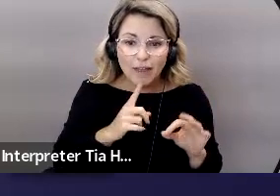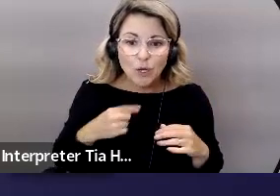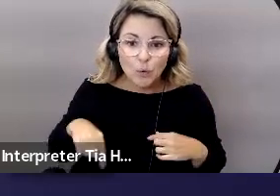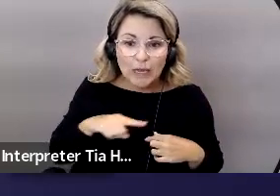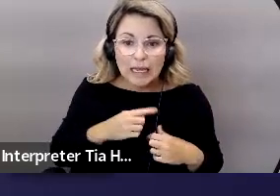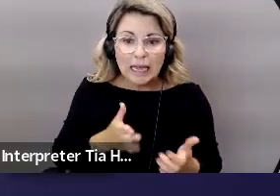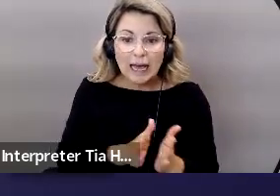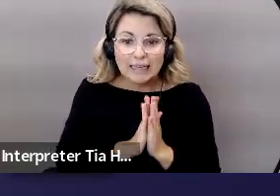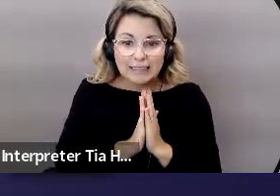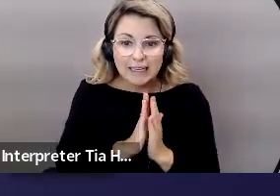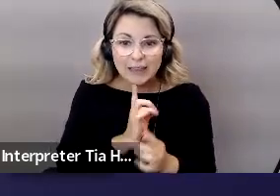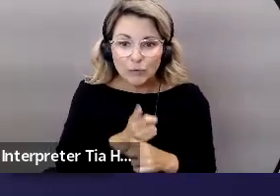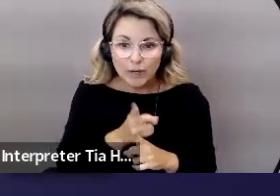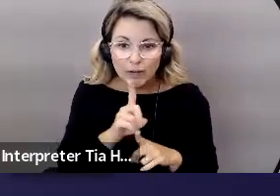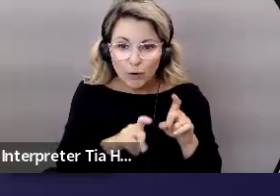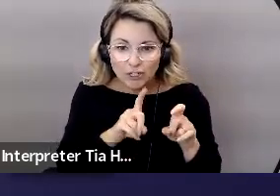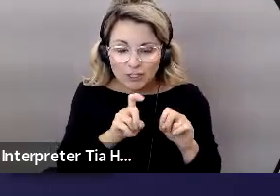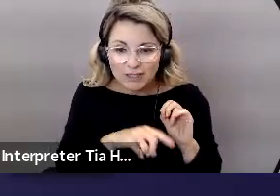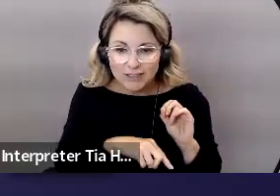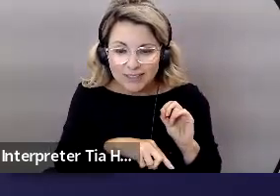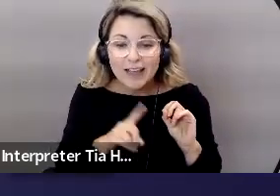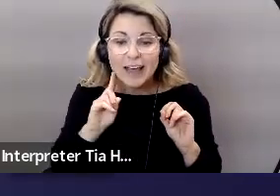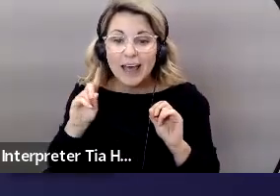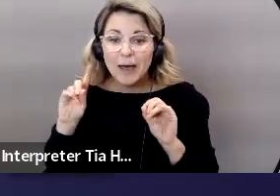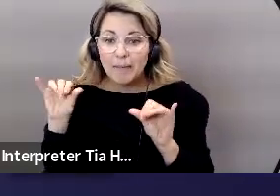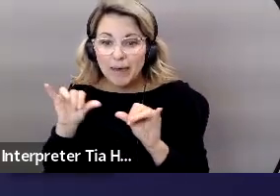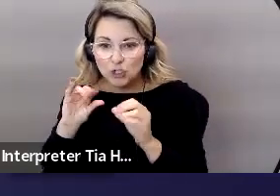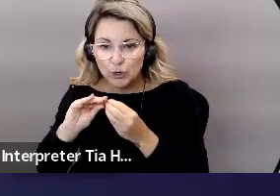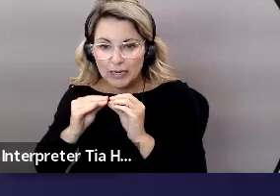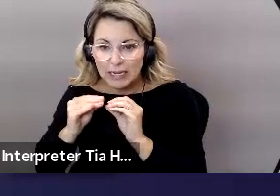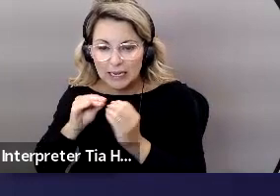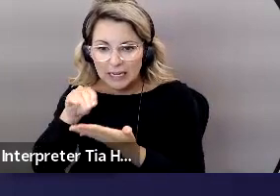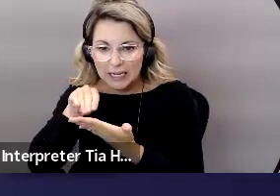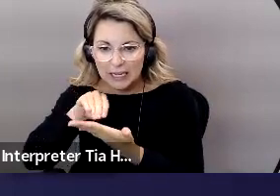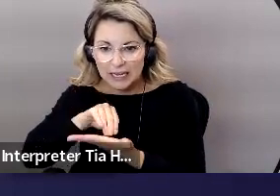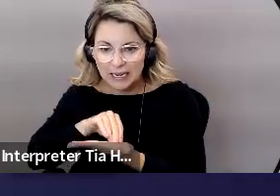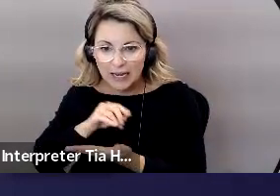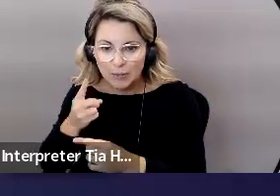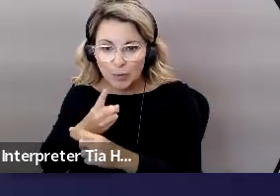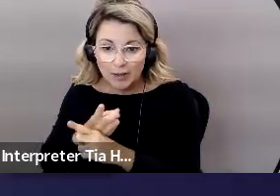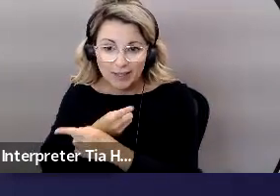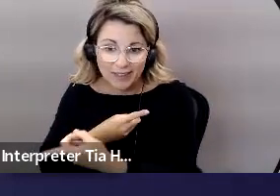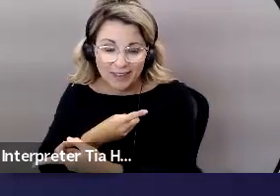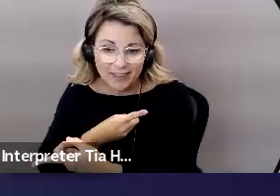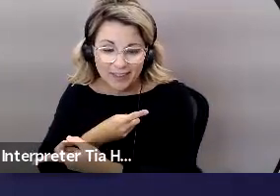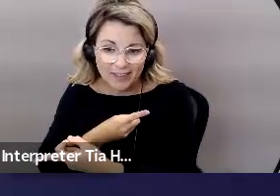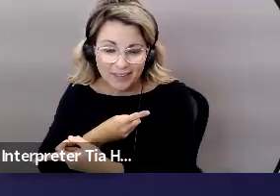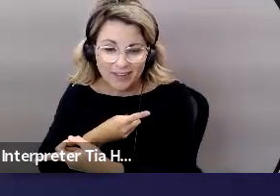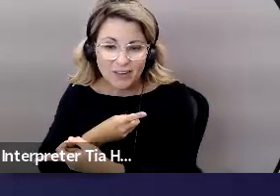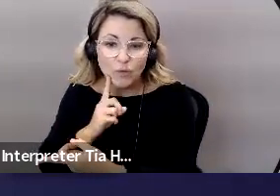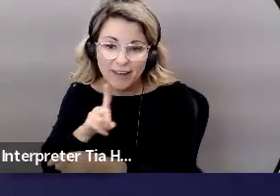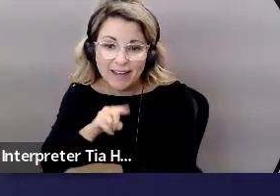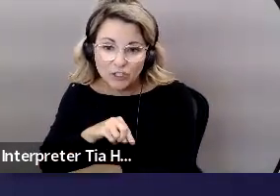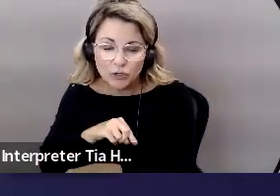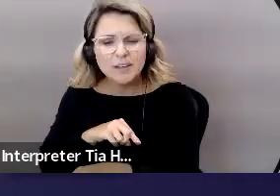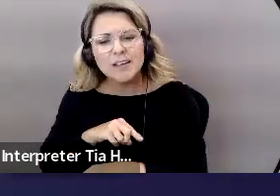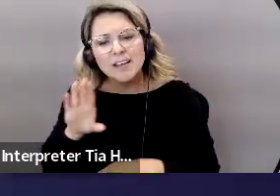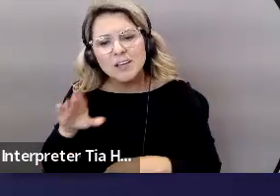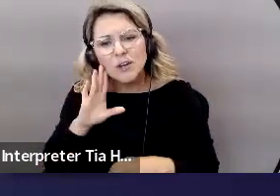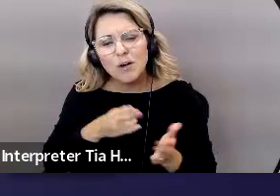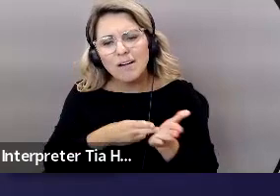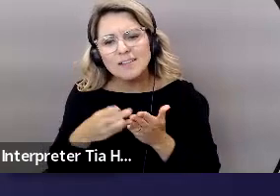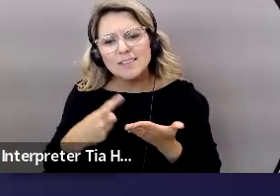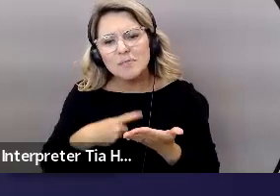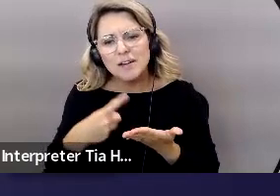the right questions and measuring those things appropriately. Sometimes we can get caught up by,